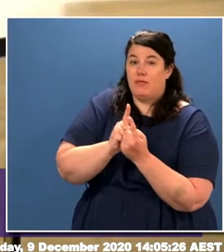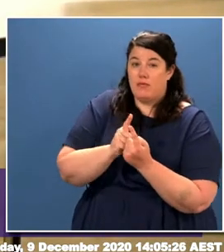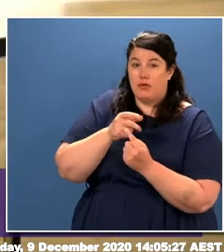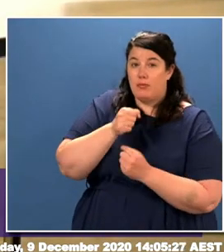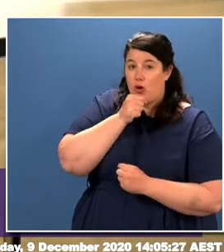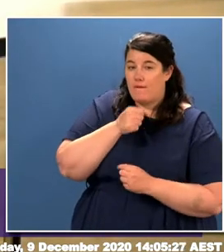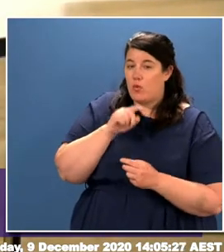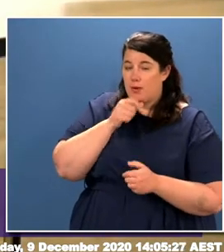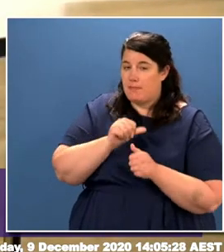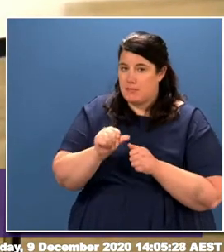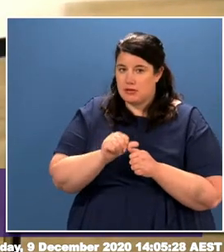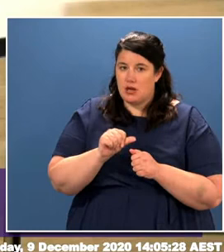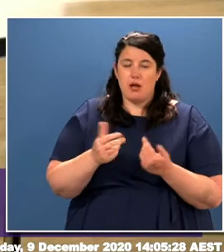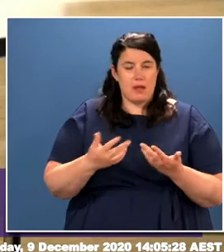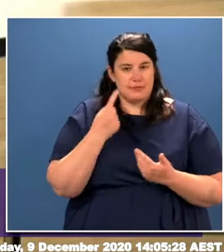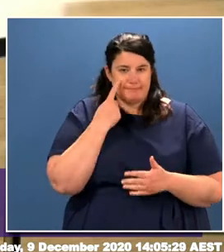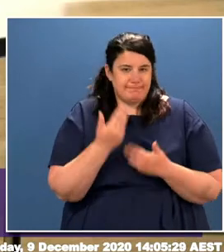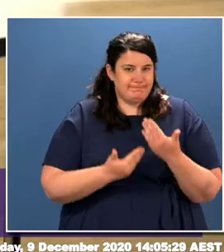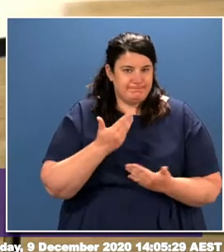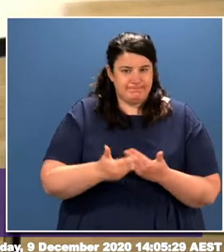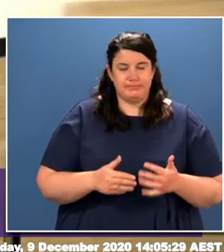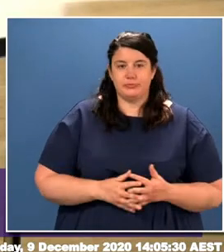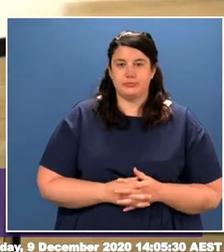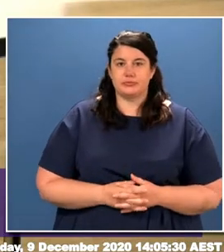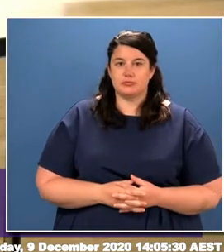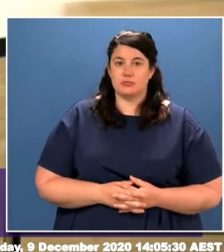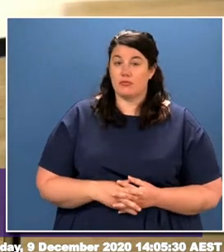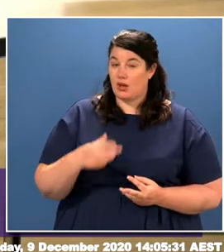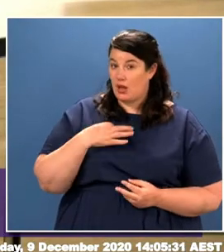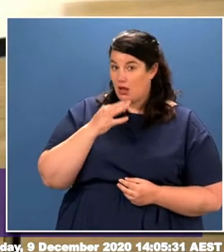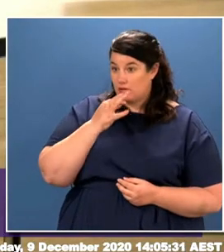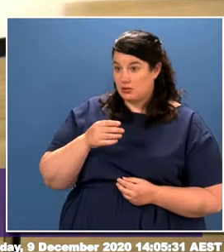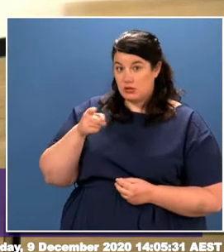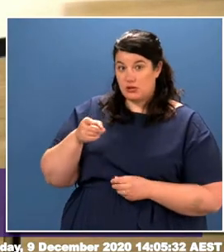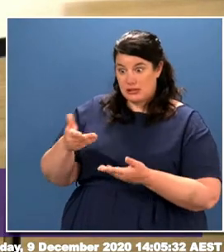the microphone they can do that. We will see how we go. It's the case, isn't it? That you haven't provided a statement